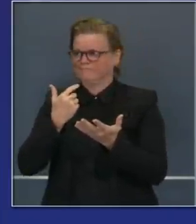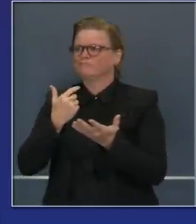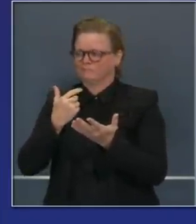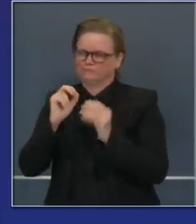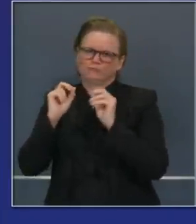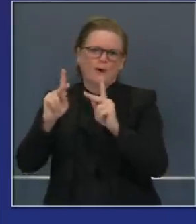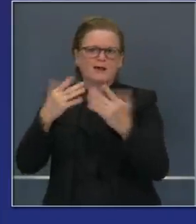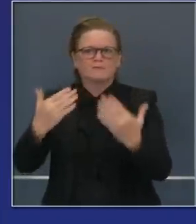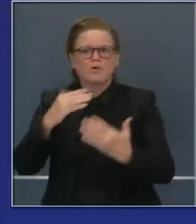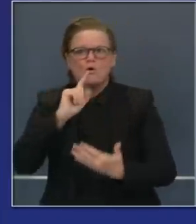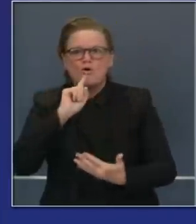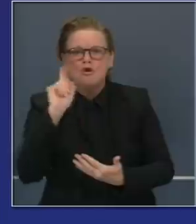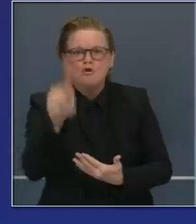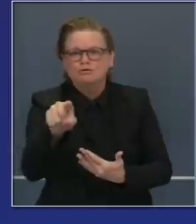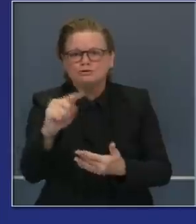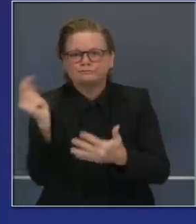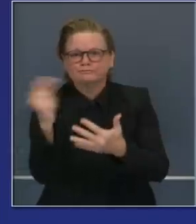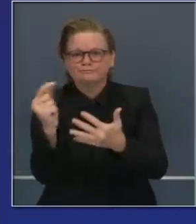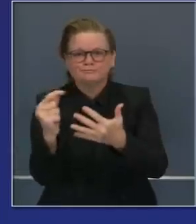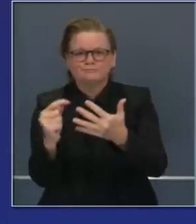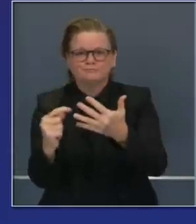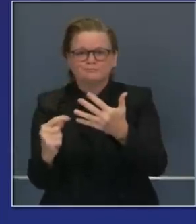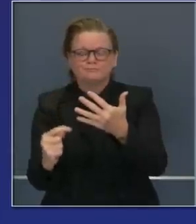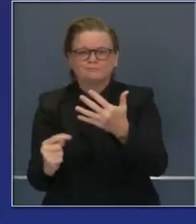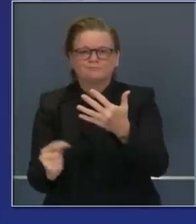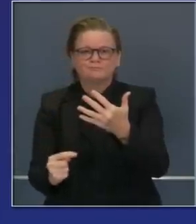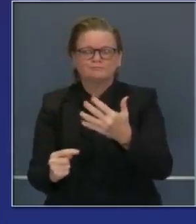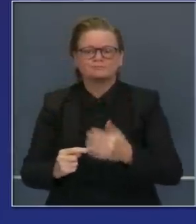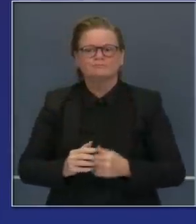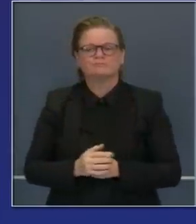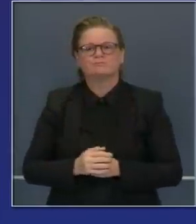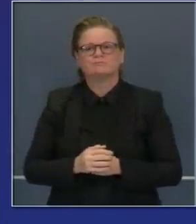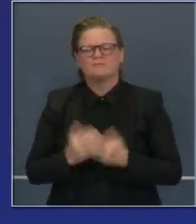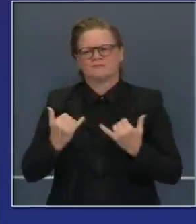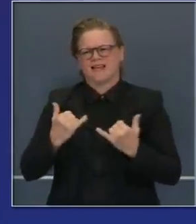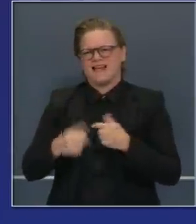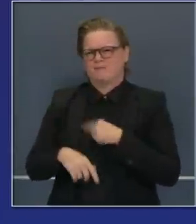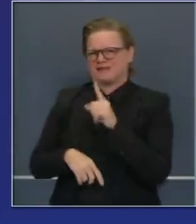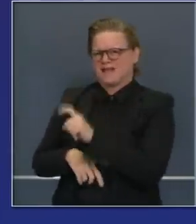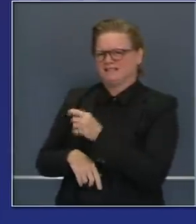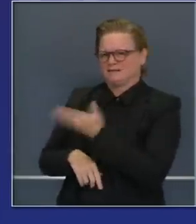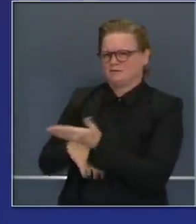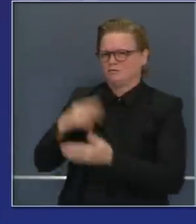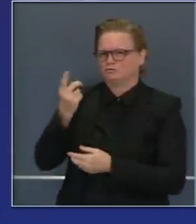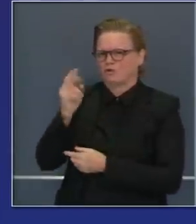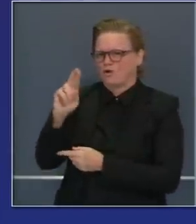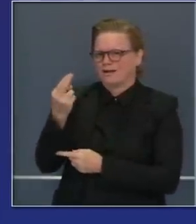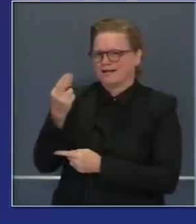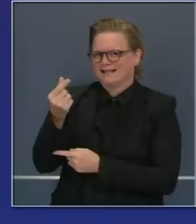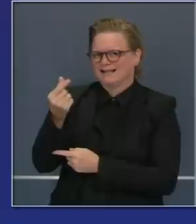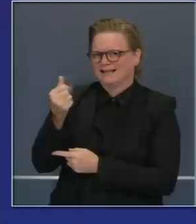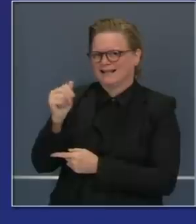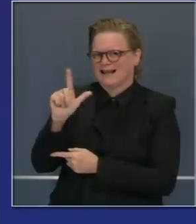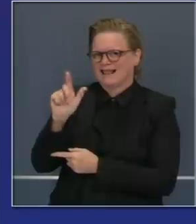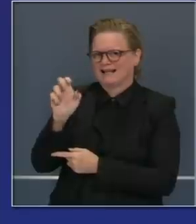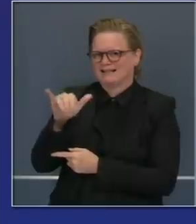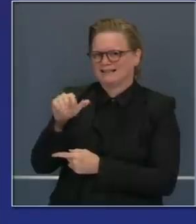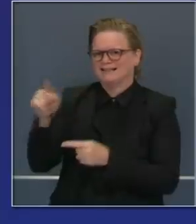REAL TIME. I THINK THIS IS AN IMPORTANT POINT TO REITERATE.